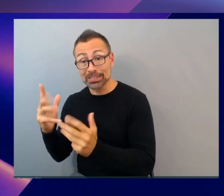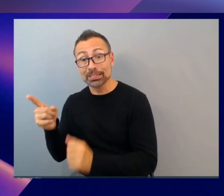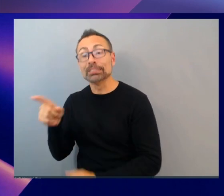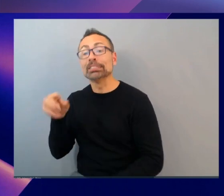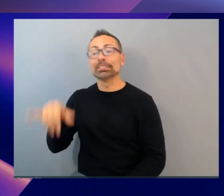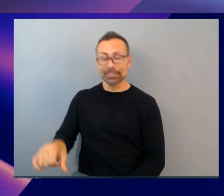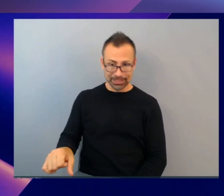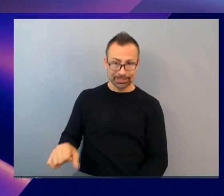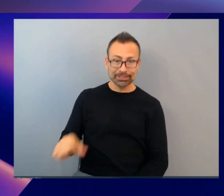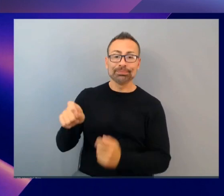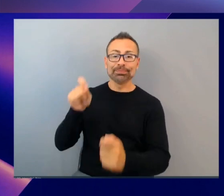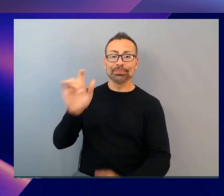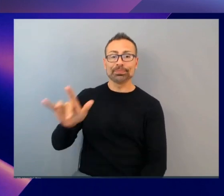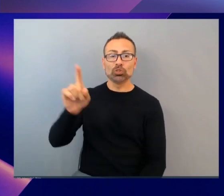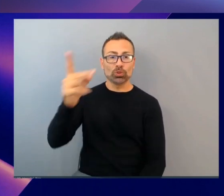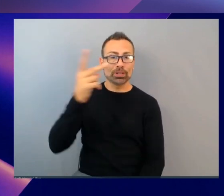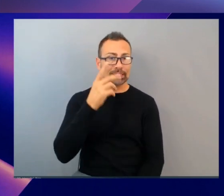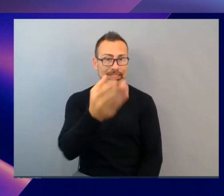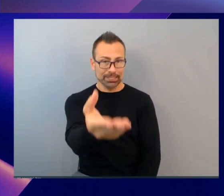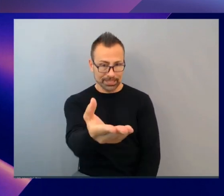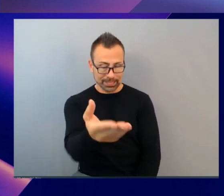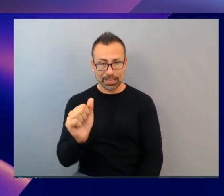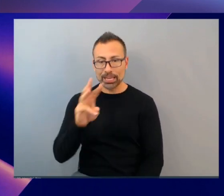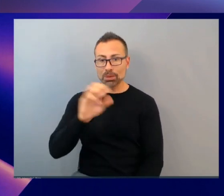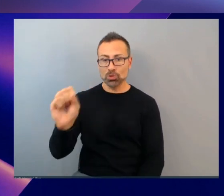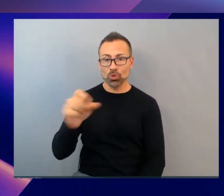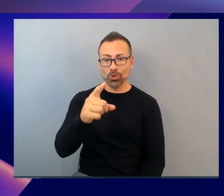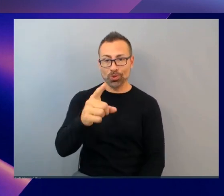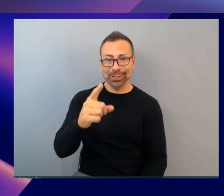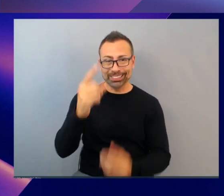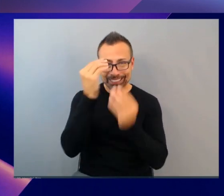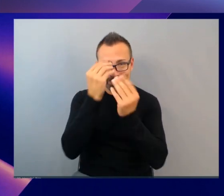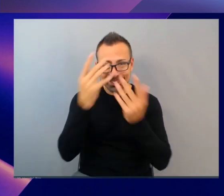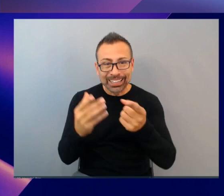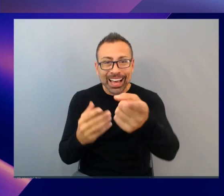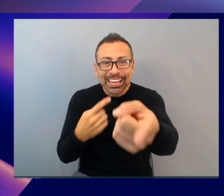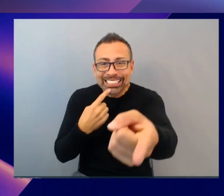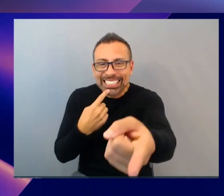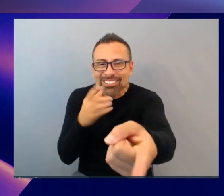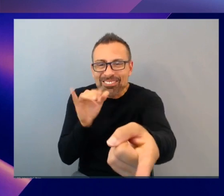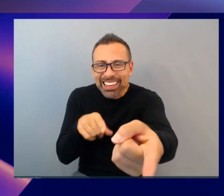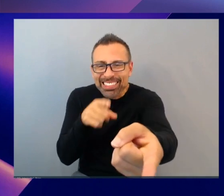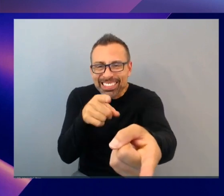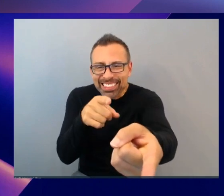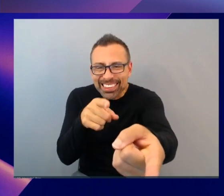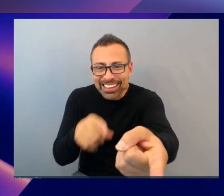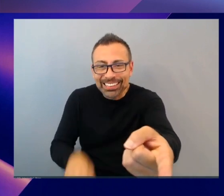AWS public documentation, and look at that, right? Okay, so it is 20 KB in size.